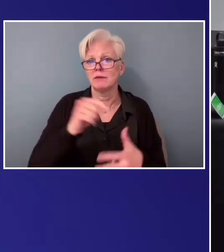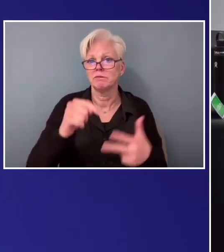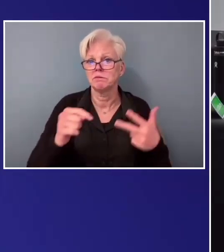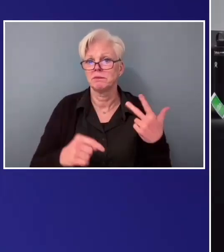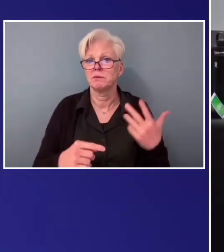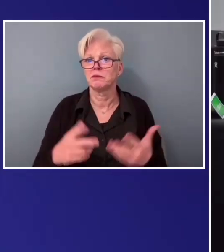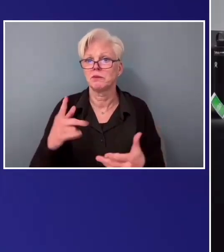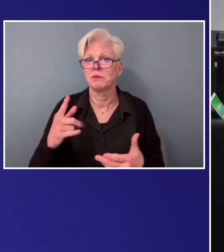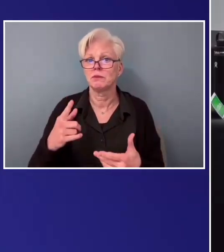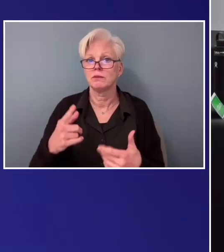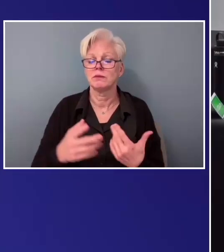Michale.